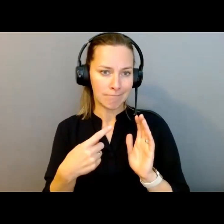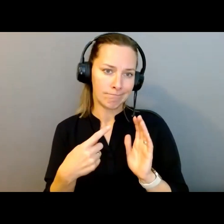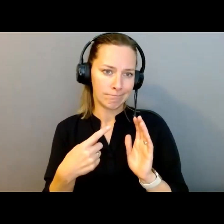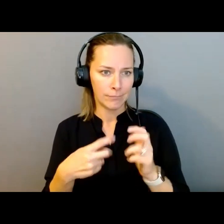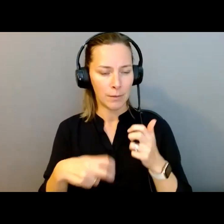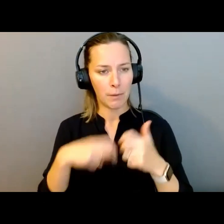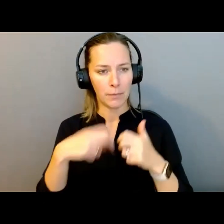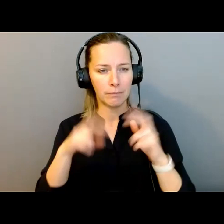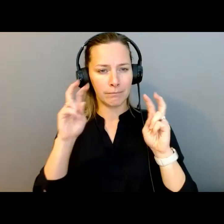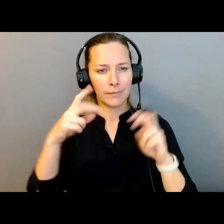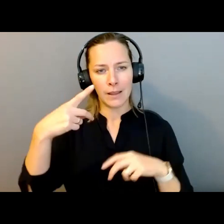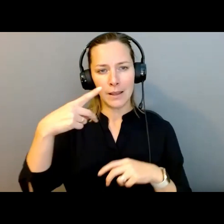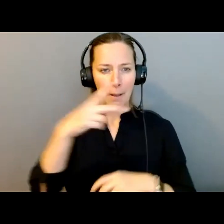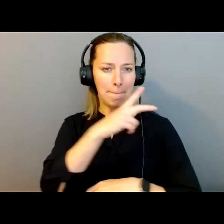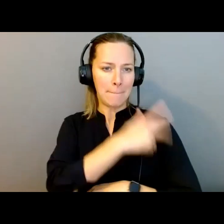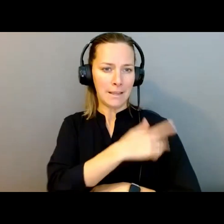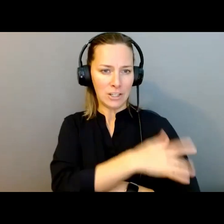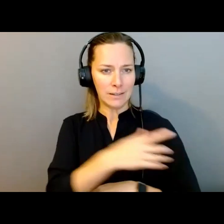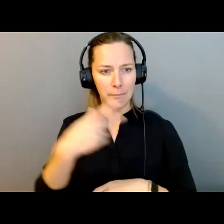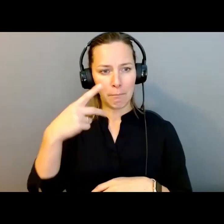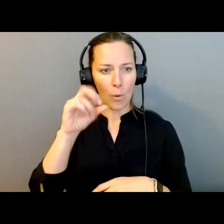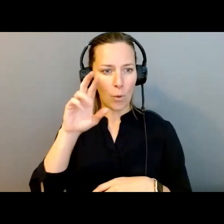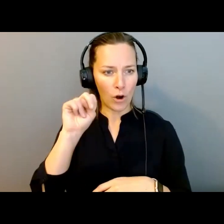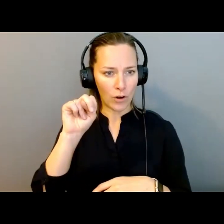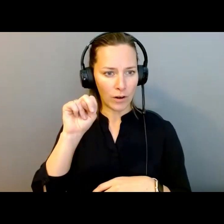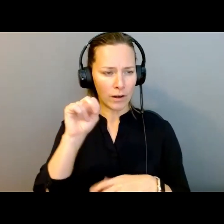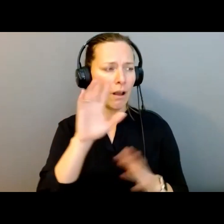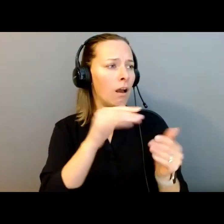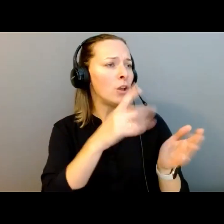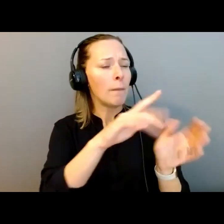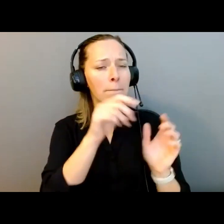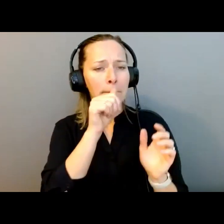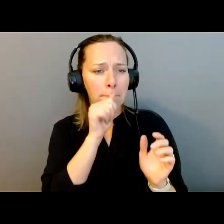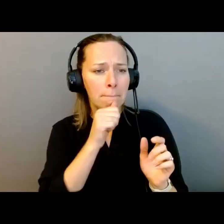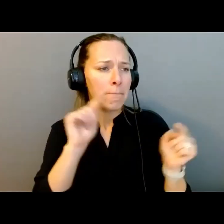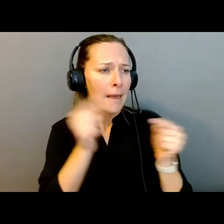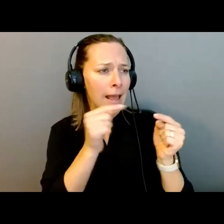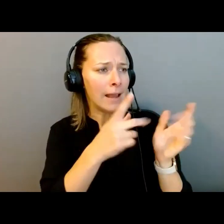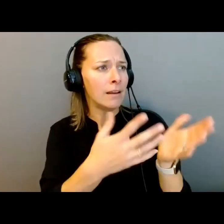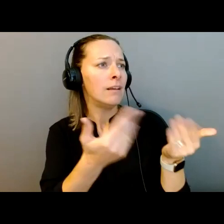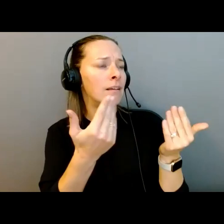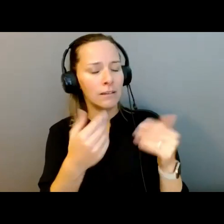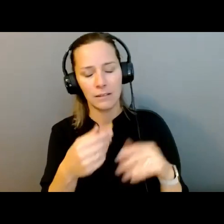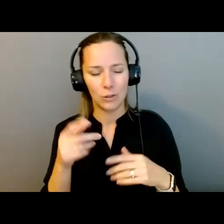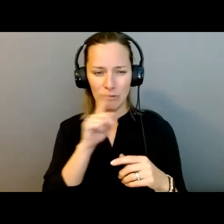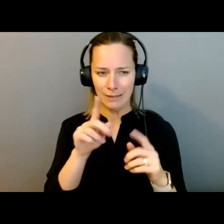thing that happens, like show us your pain. So we have to really hit the right balance. I try to get